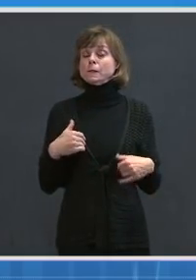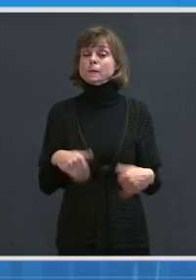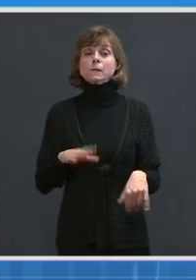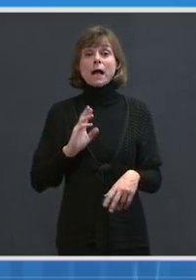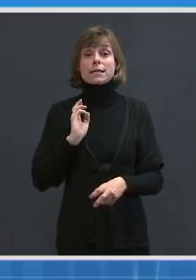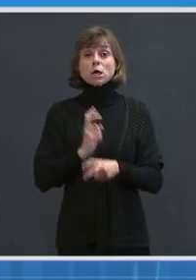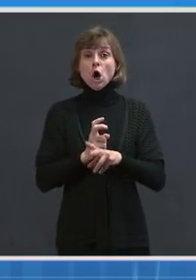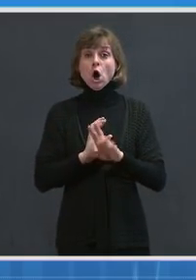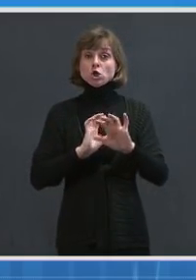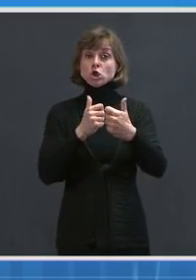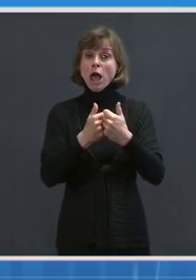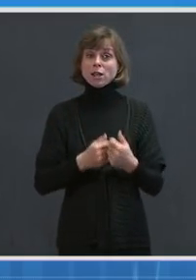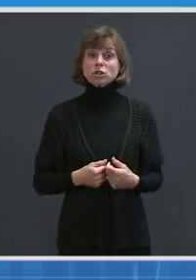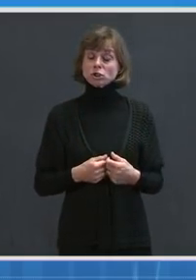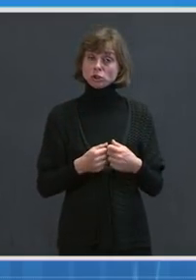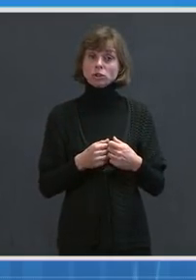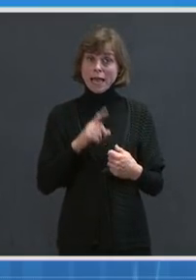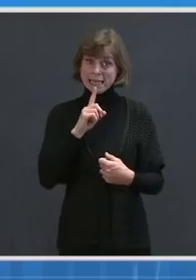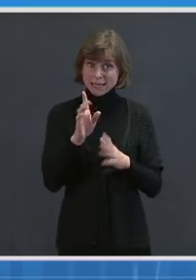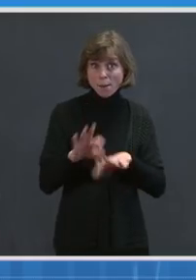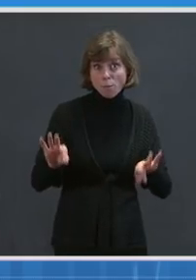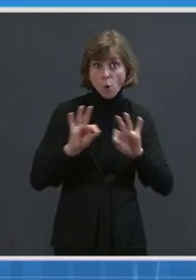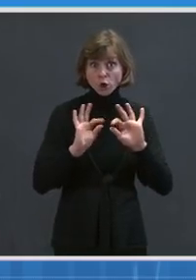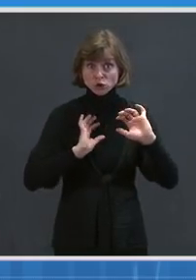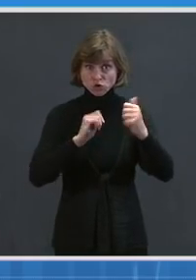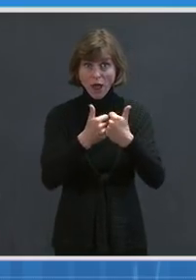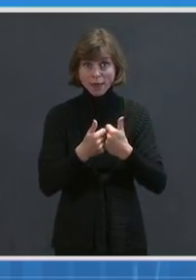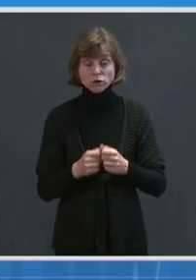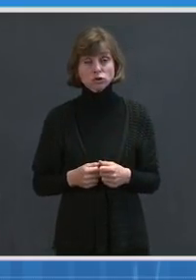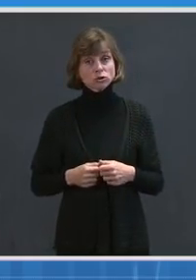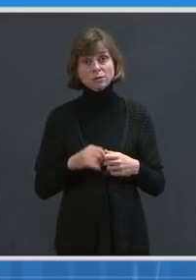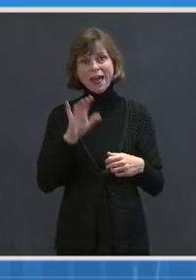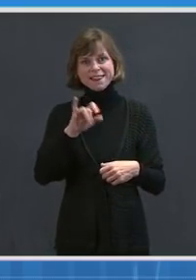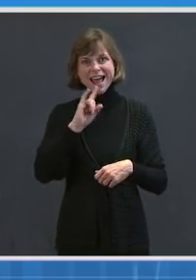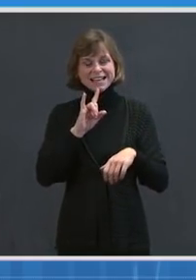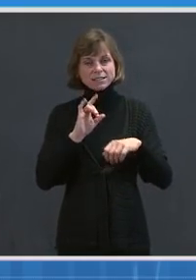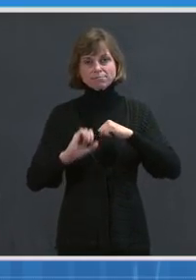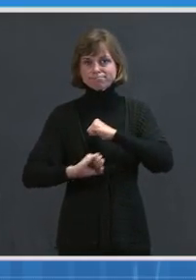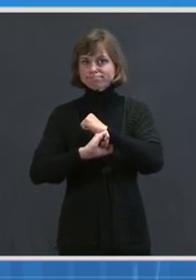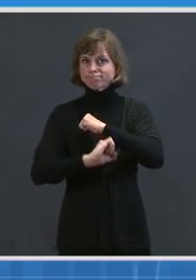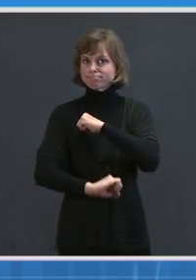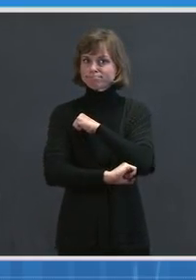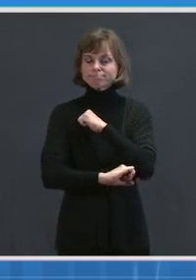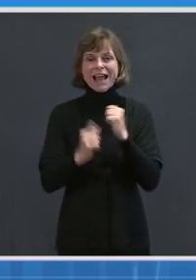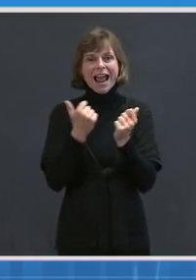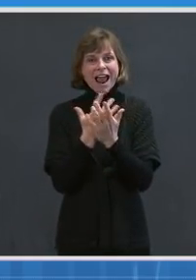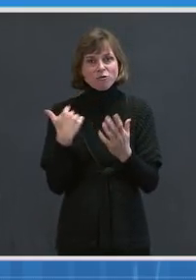and this is an important challenge. " It's -- and it's been a pillar of everything we've focused on. It doesn't mean it's easy. But I will tell you